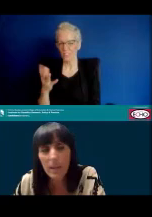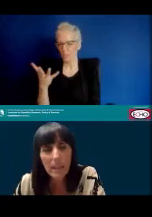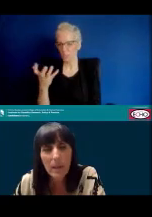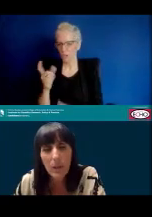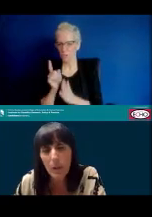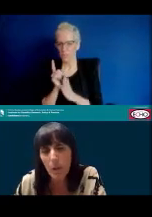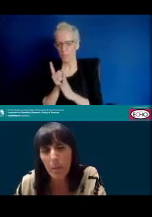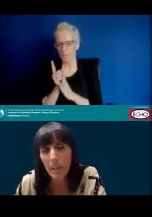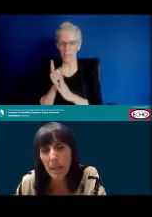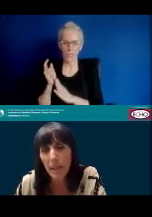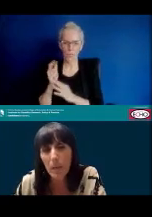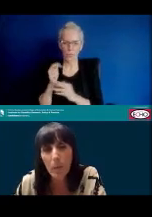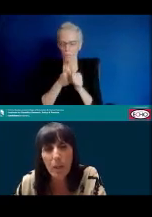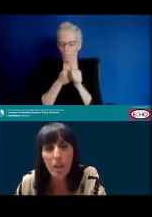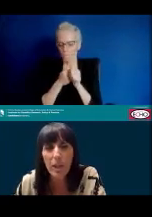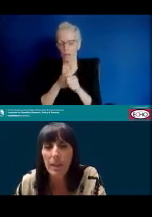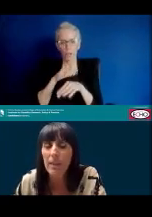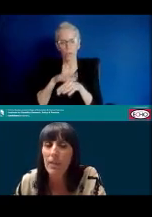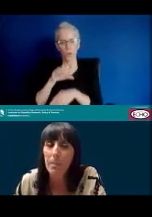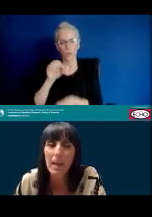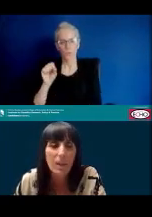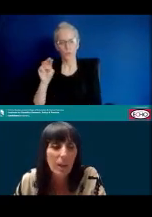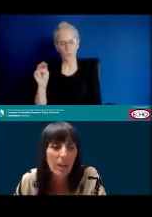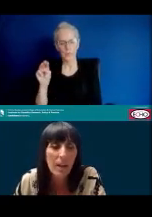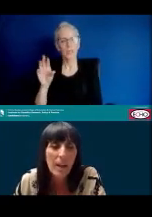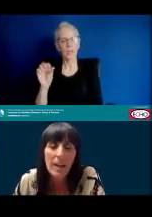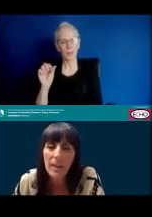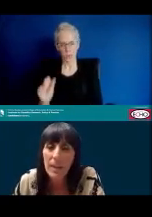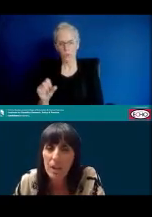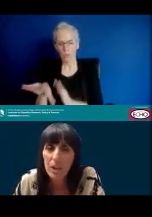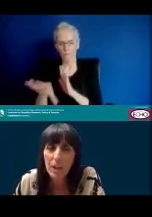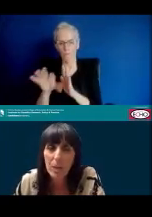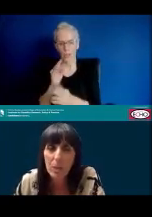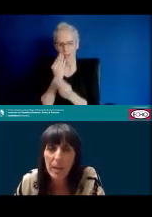us on social media. We share information that is shared with